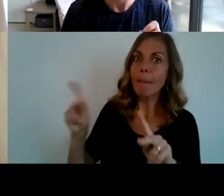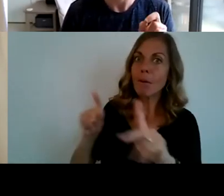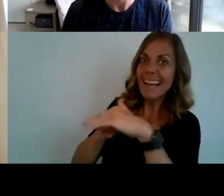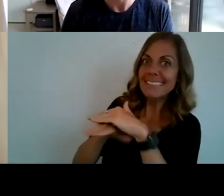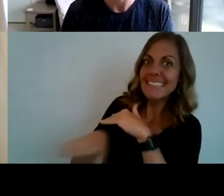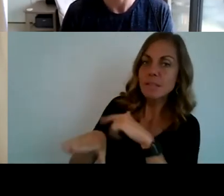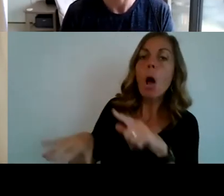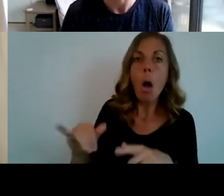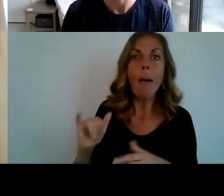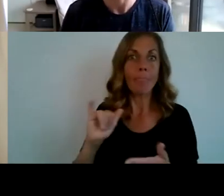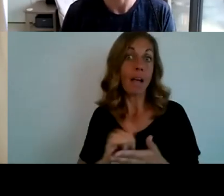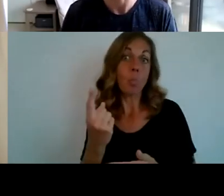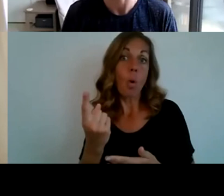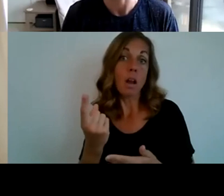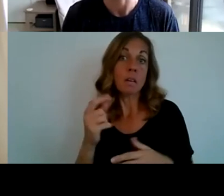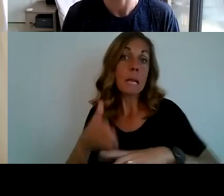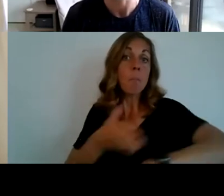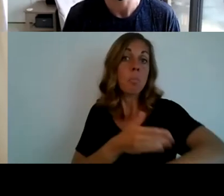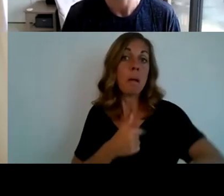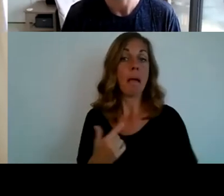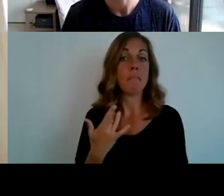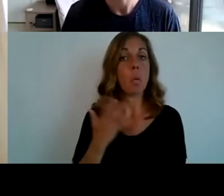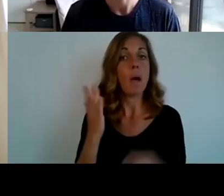improvement I think we're going to see in engineering.